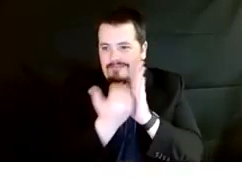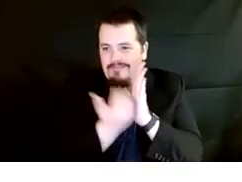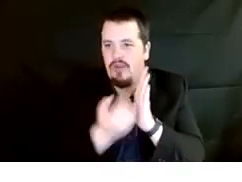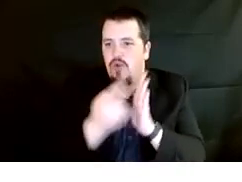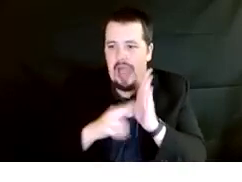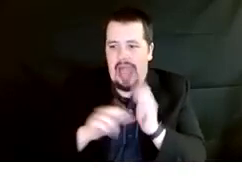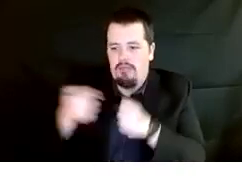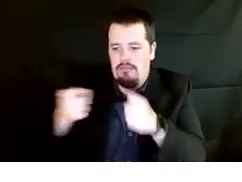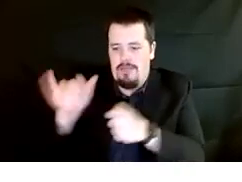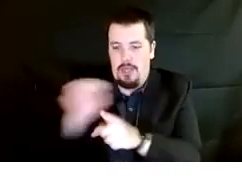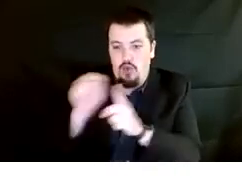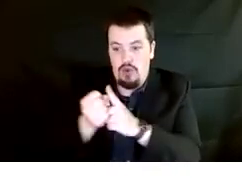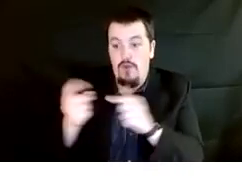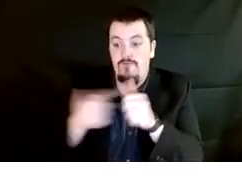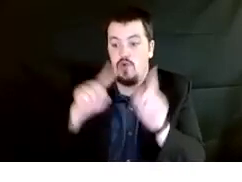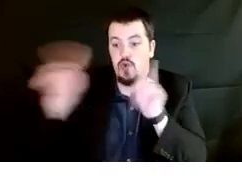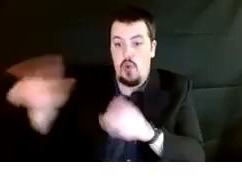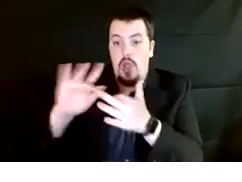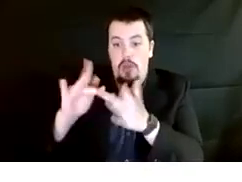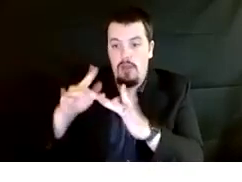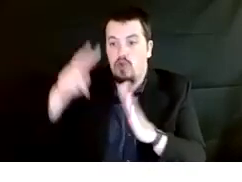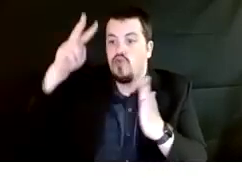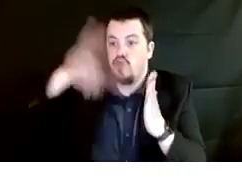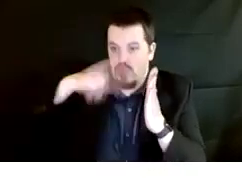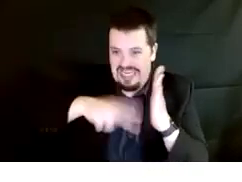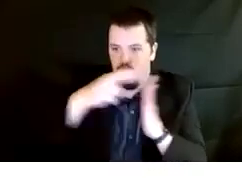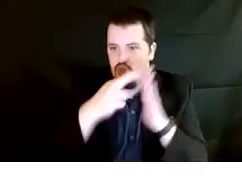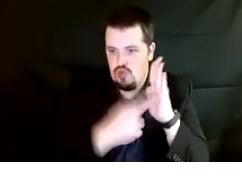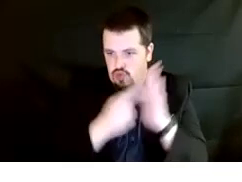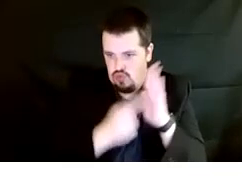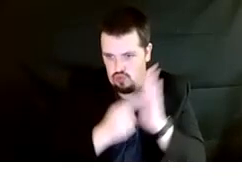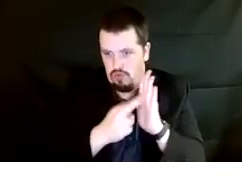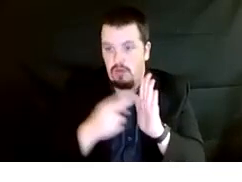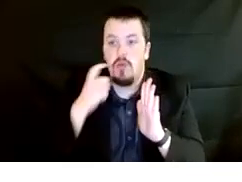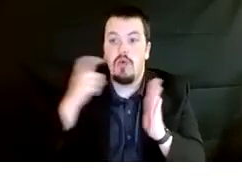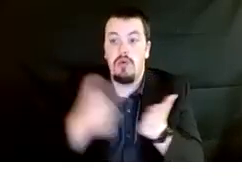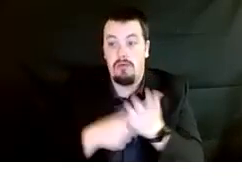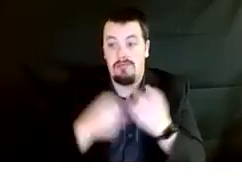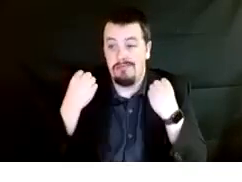said is go to their website and read their rules um so we found that a lot of web uh hospitals had